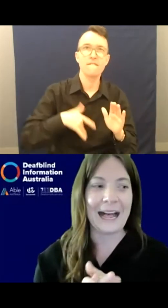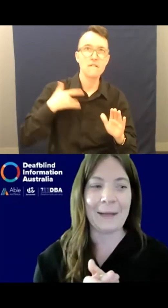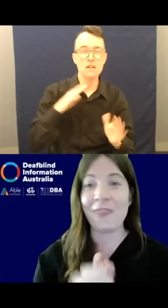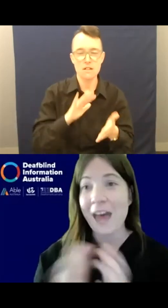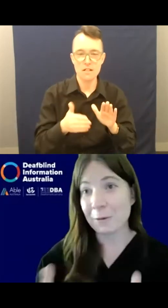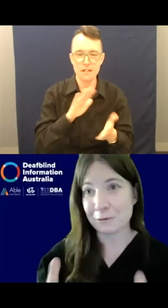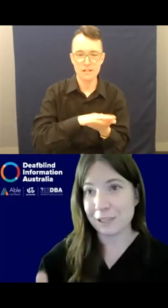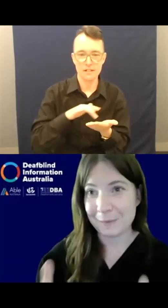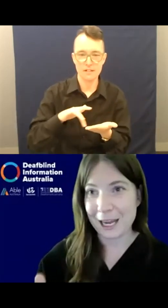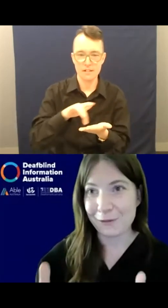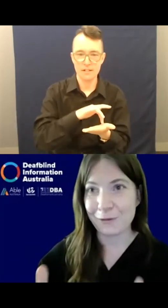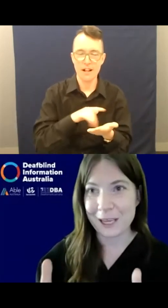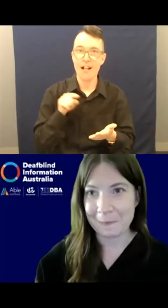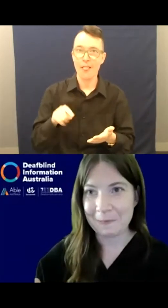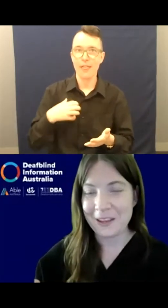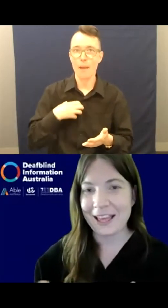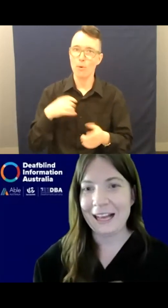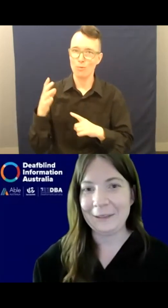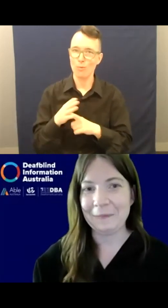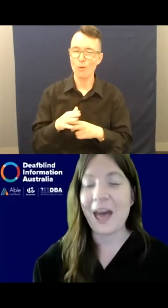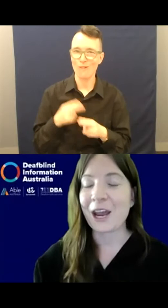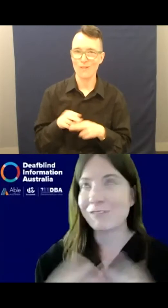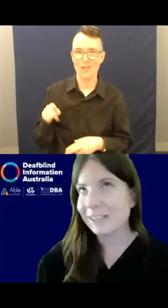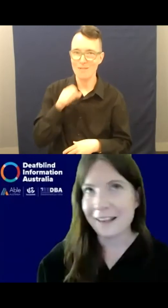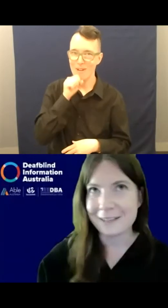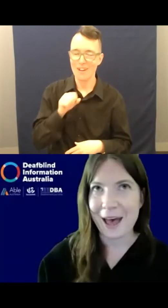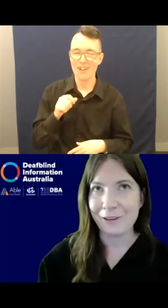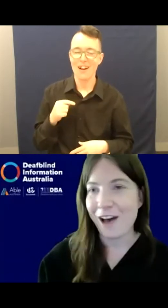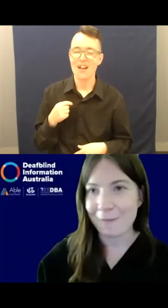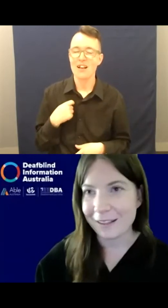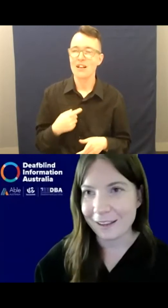And that was really meaningful for him. And I realised about five minutes in,